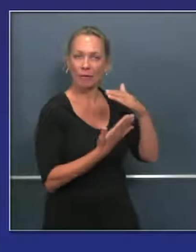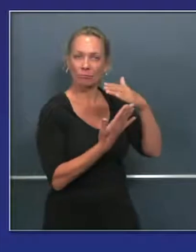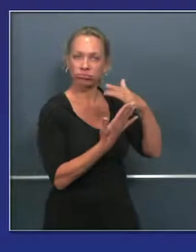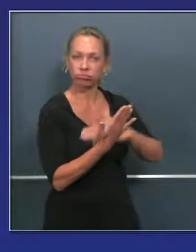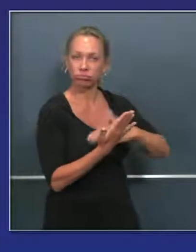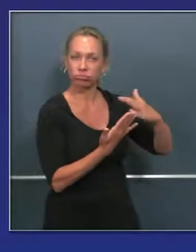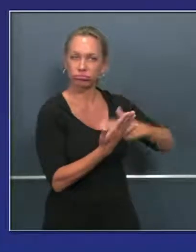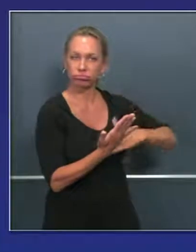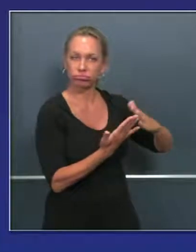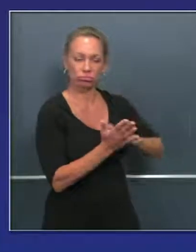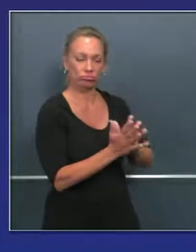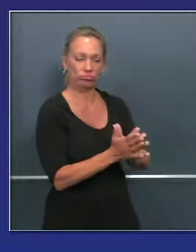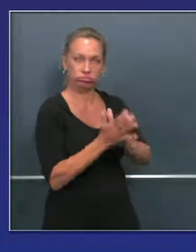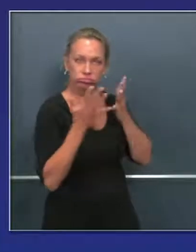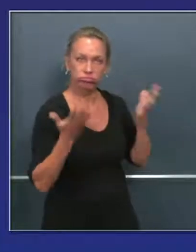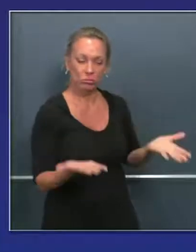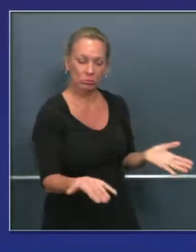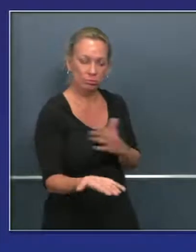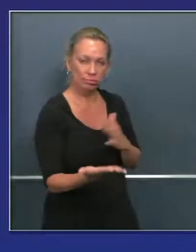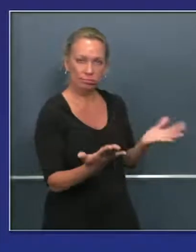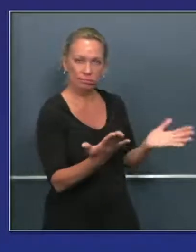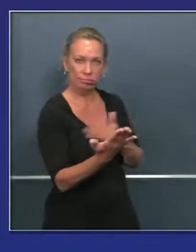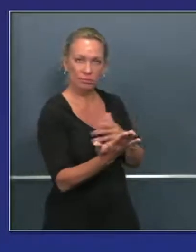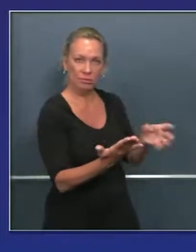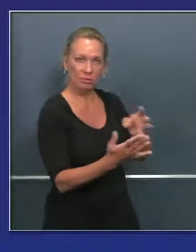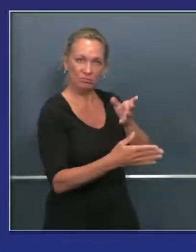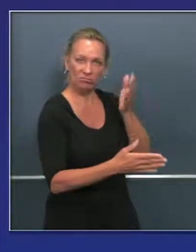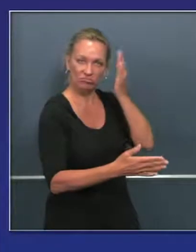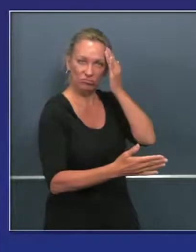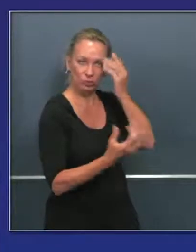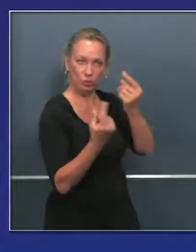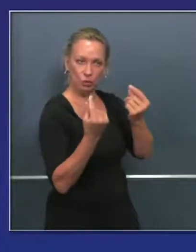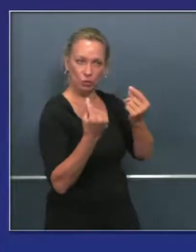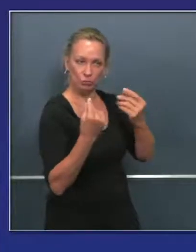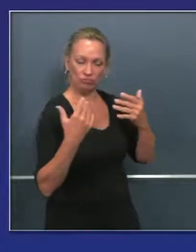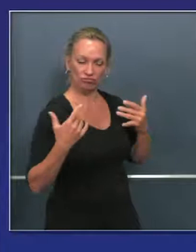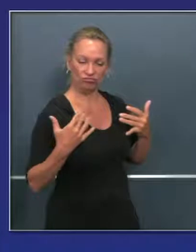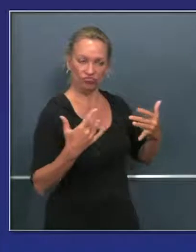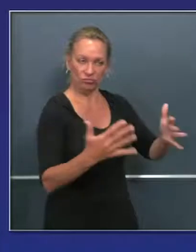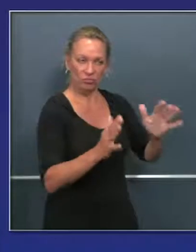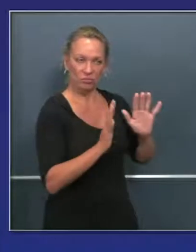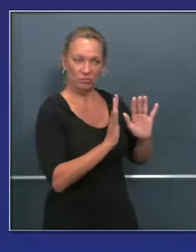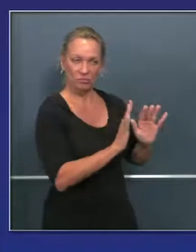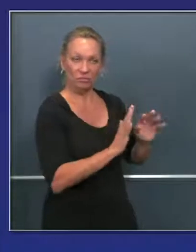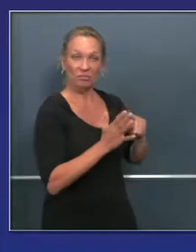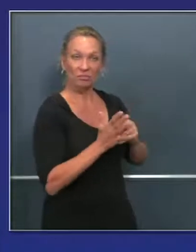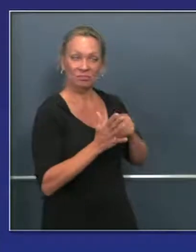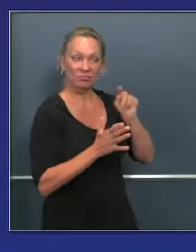those local conversations between health officers health department's local leaders they're making